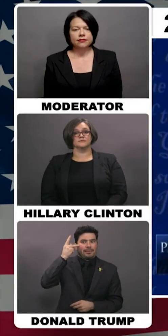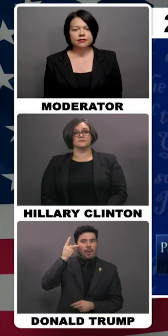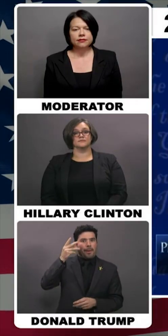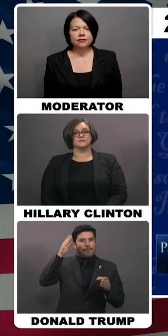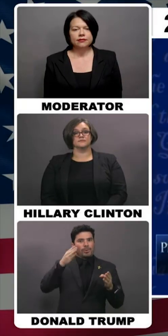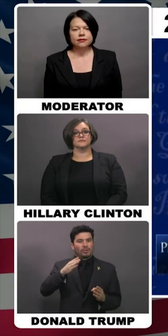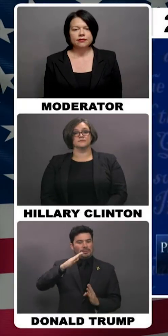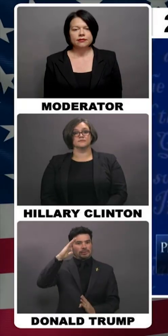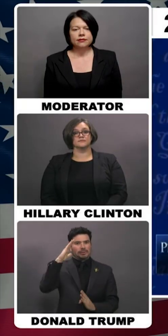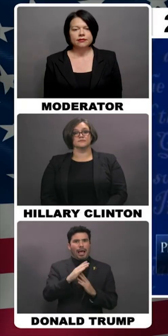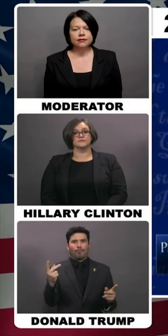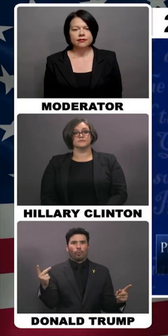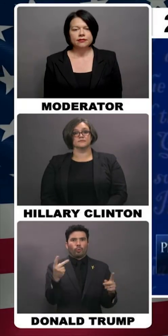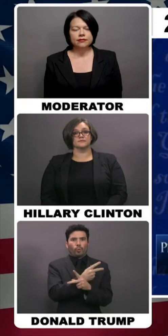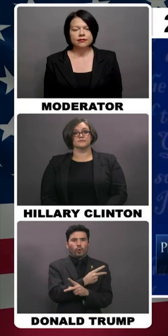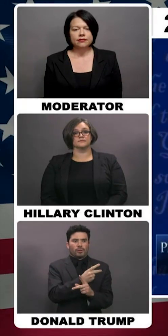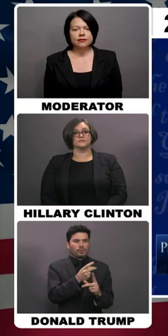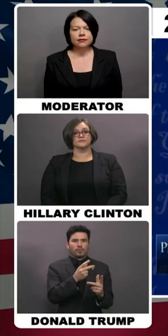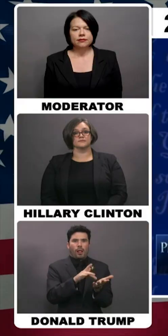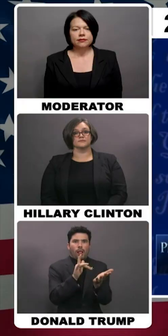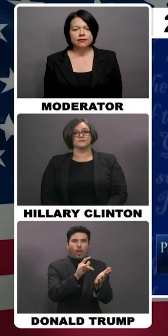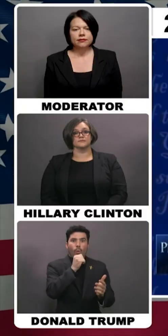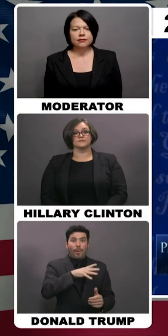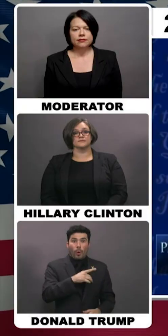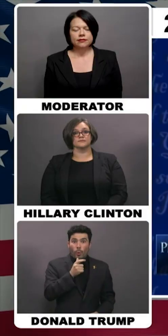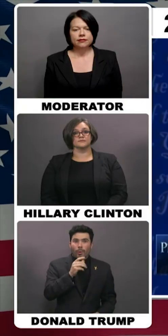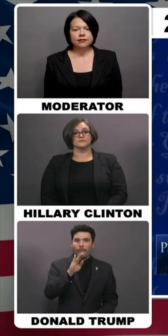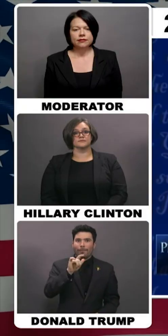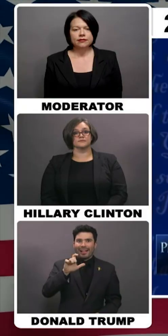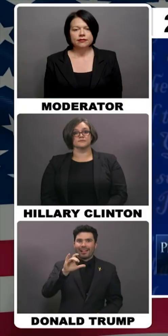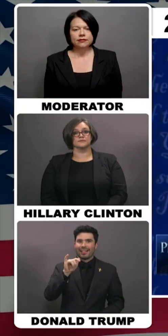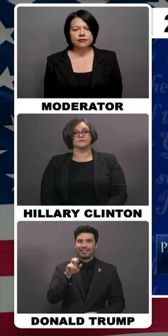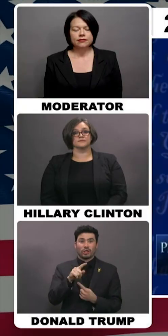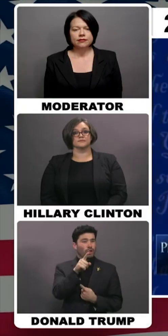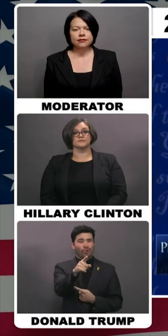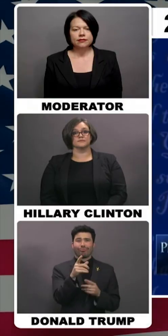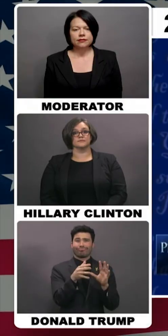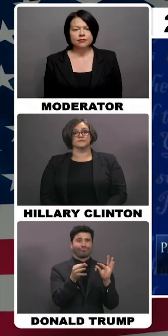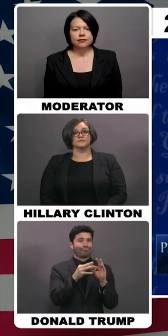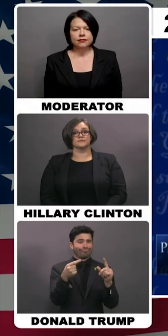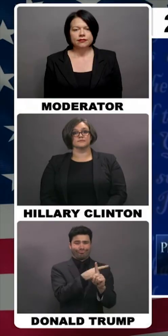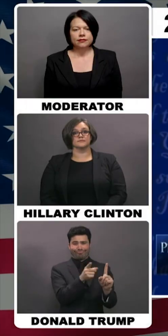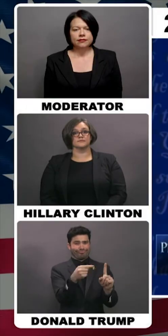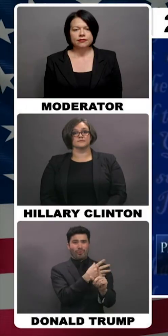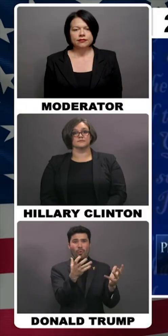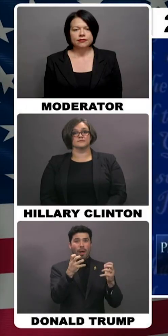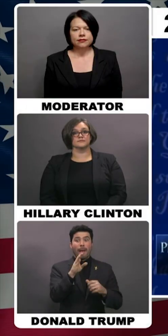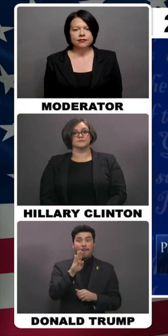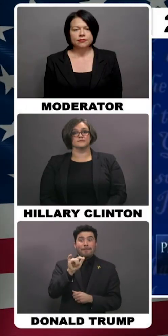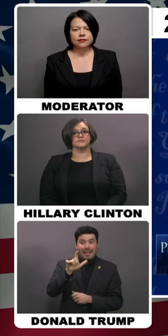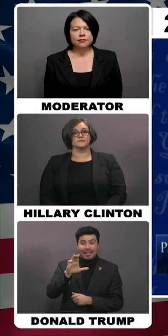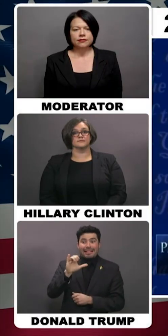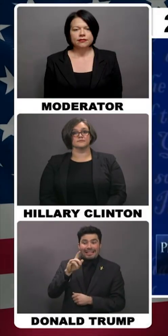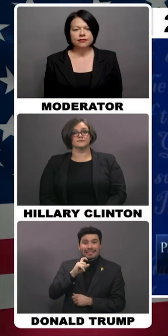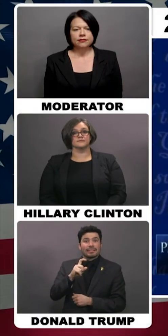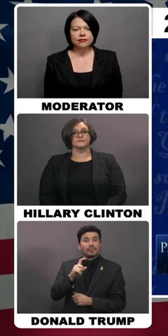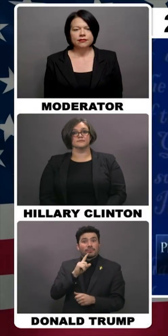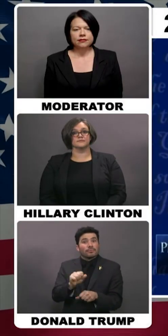So you can say any way you wanna say it, but Bill Clinton was abusive to women. Hillary Clinton attacked those same women